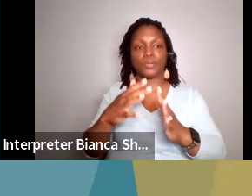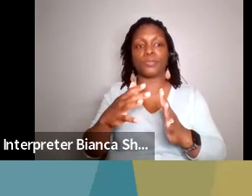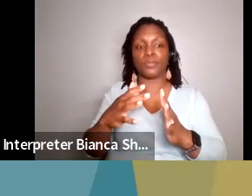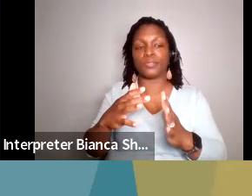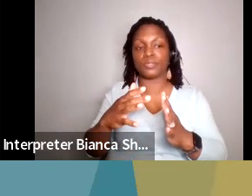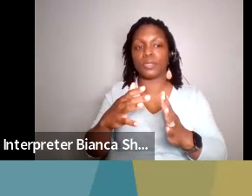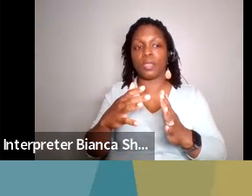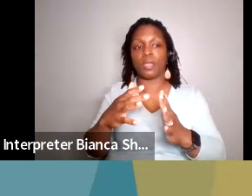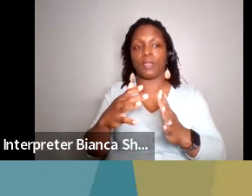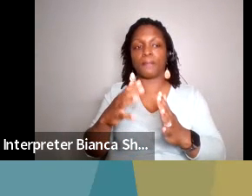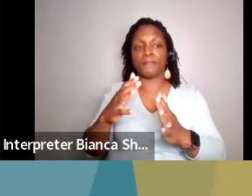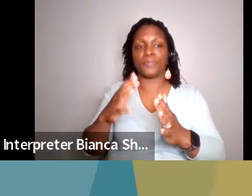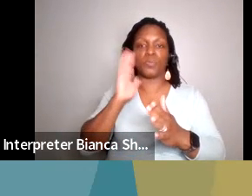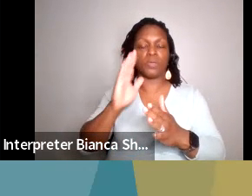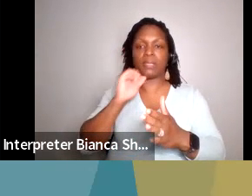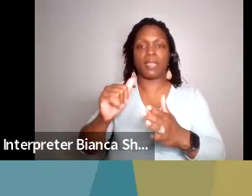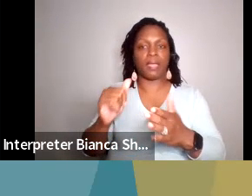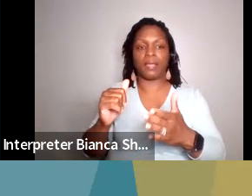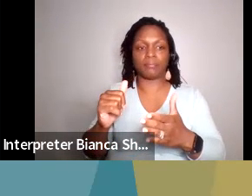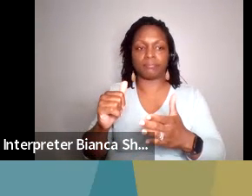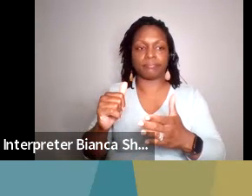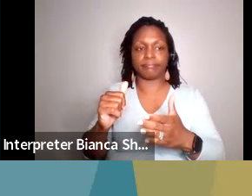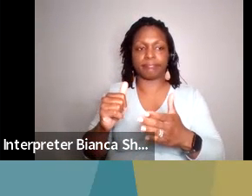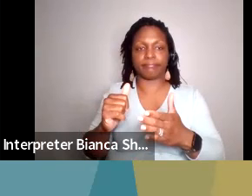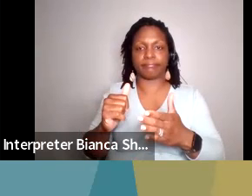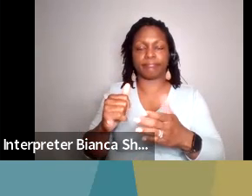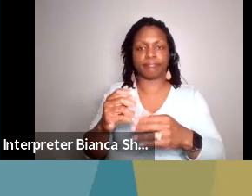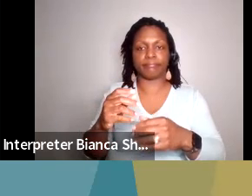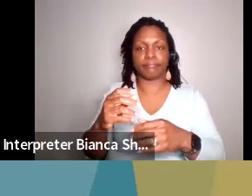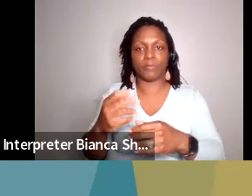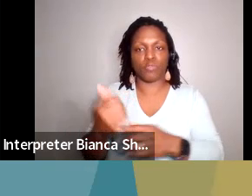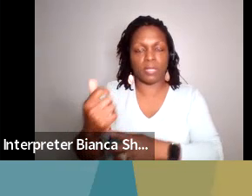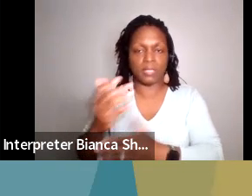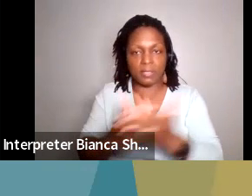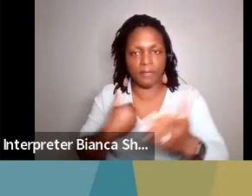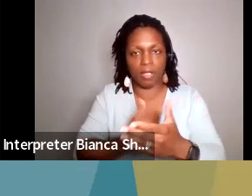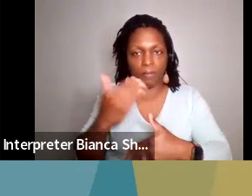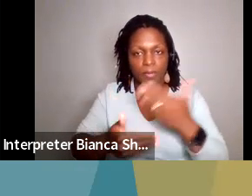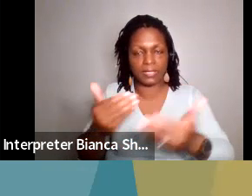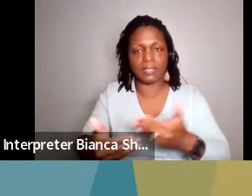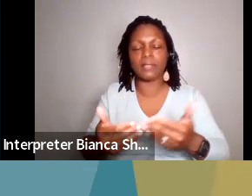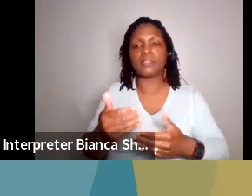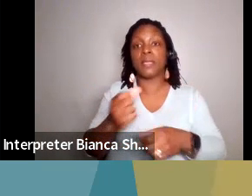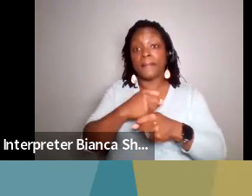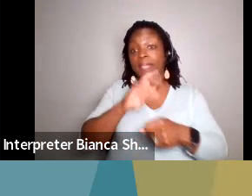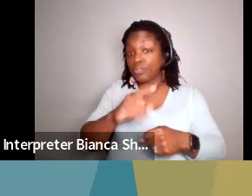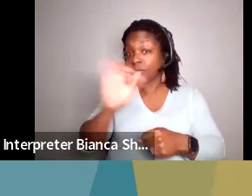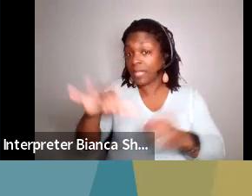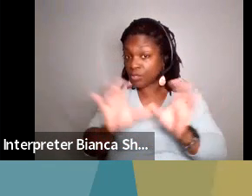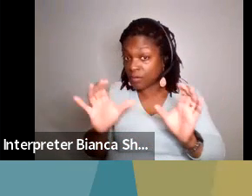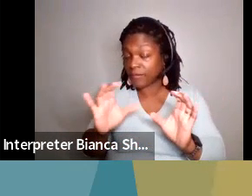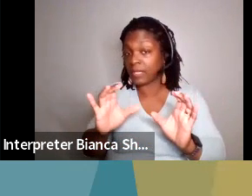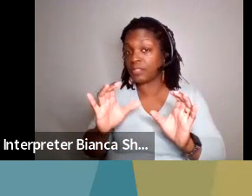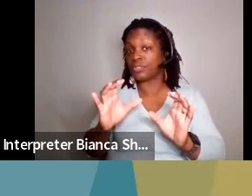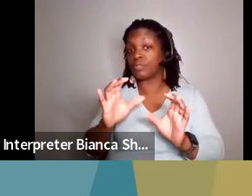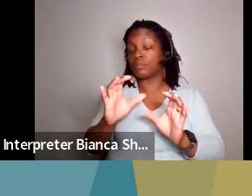Our statute Part of the process, though, and then sharing that minimum qualifications can be reached, is, LCD.